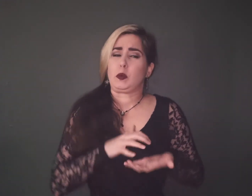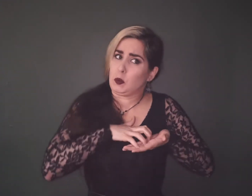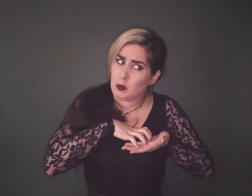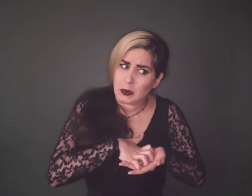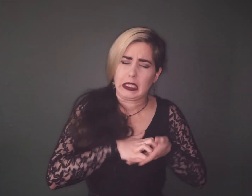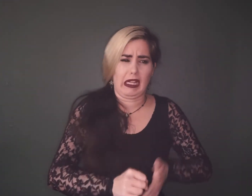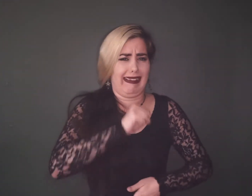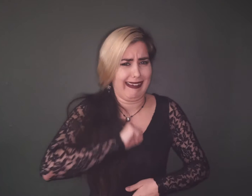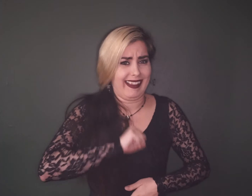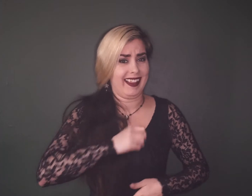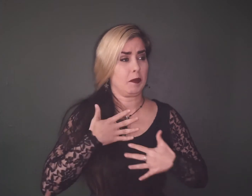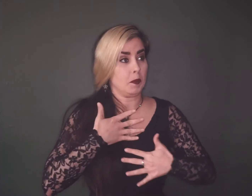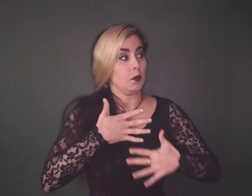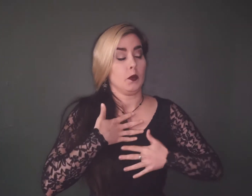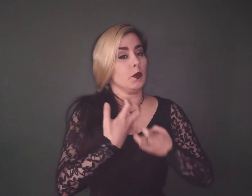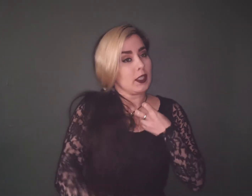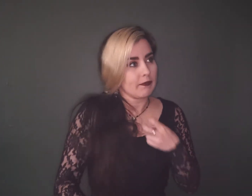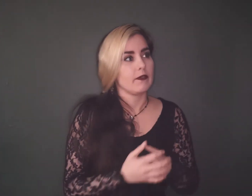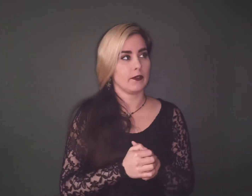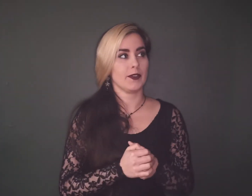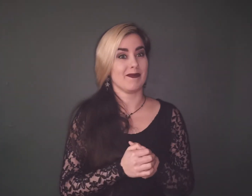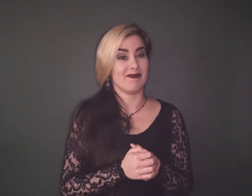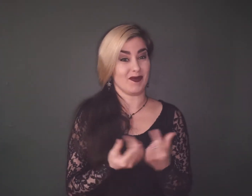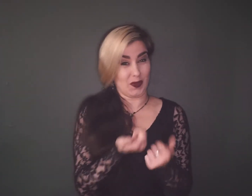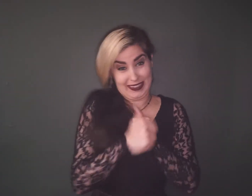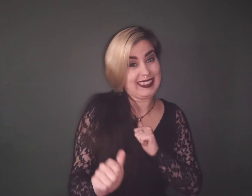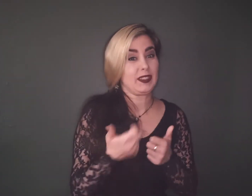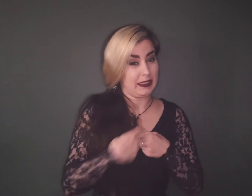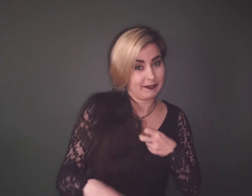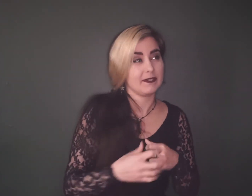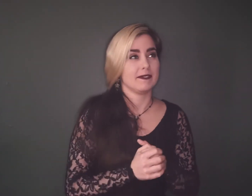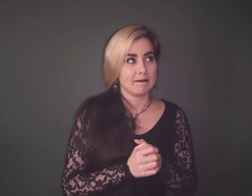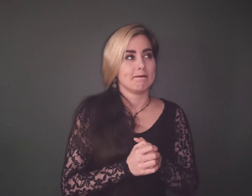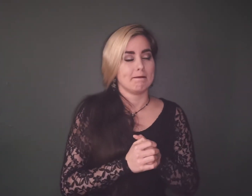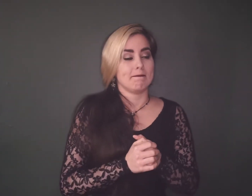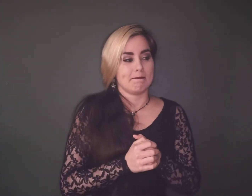I was constantly coughing even breathing was a struggle. Doing anything was a struggle.